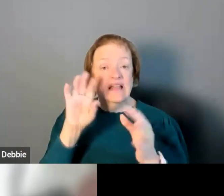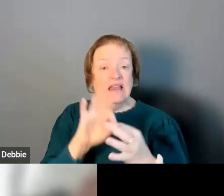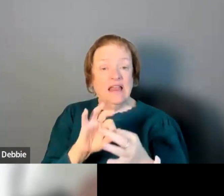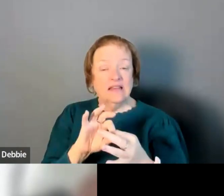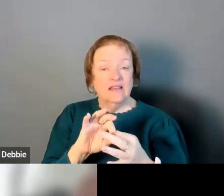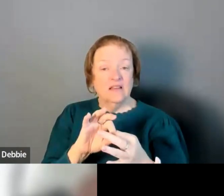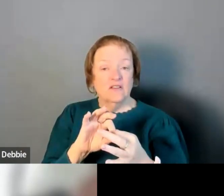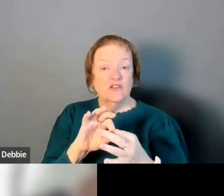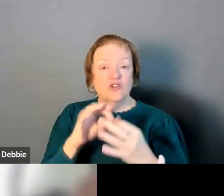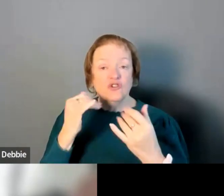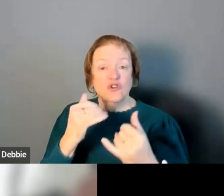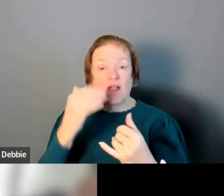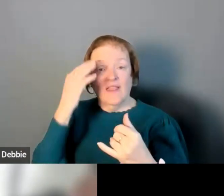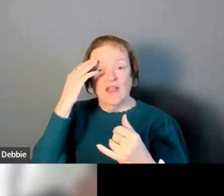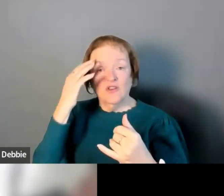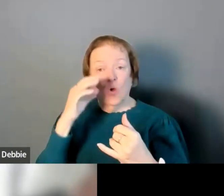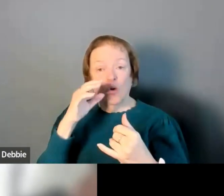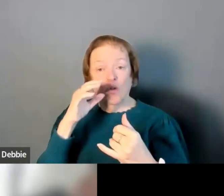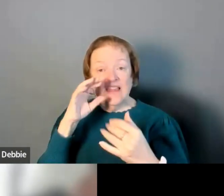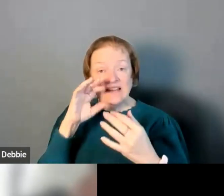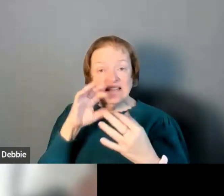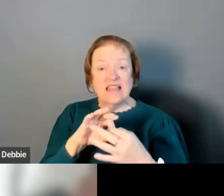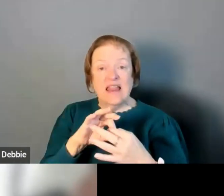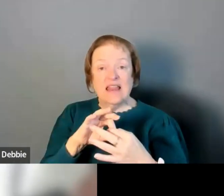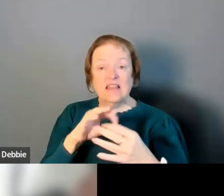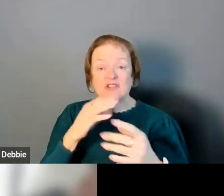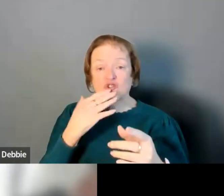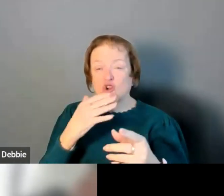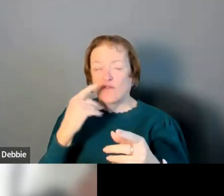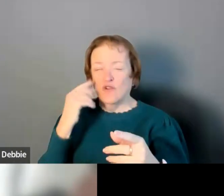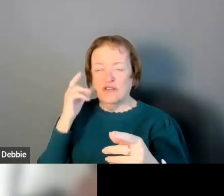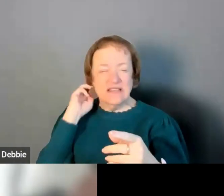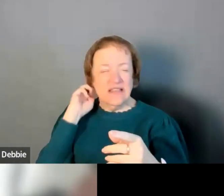we know that it is not our this is good for CIs. We know that it is not our Roger.